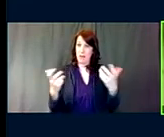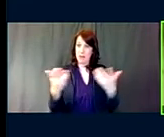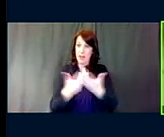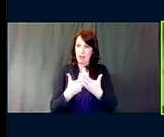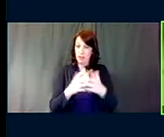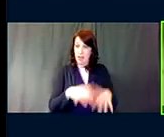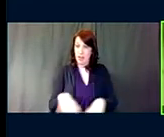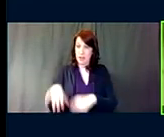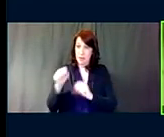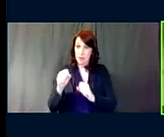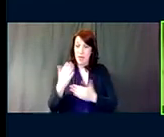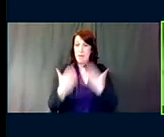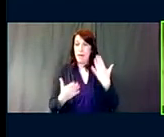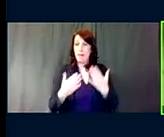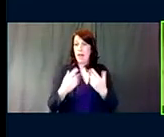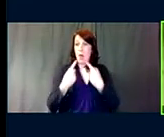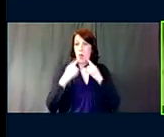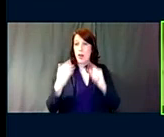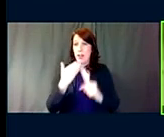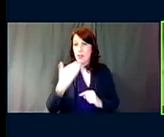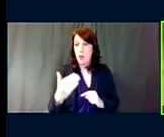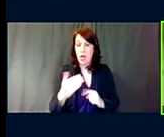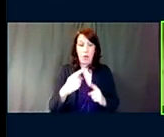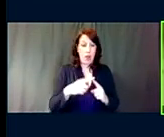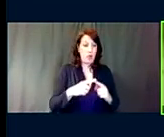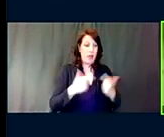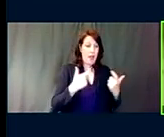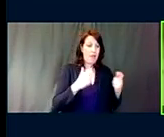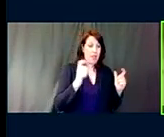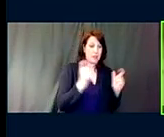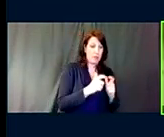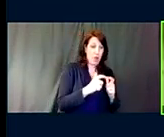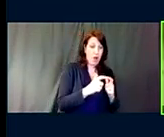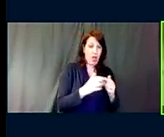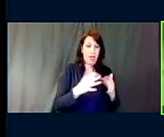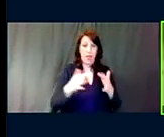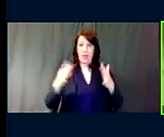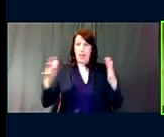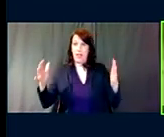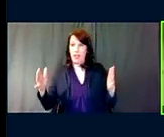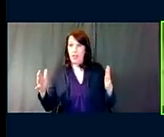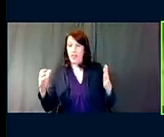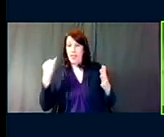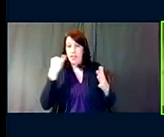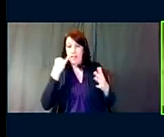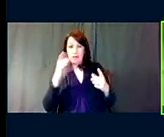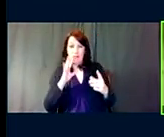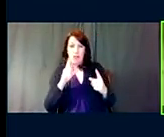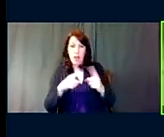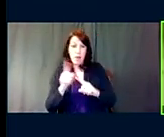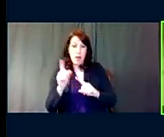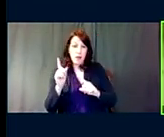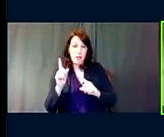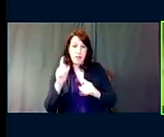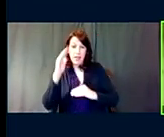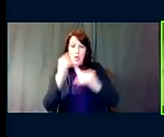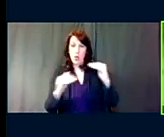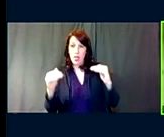WORK AS WELL AS YOU HOPED BECAUSE ONCE YOU DO SOMETHING AT SCALE THE EQUILIBRIUM EFFECT, IF